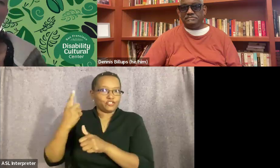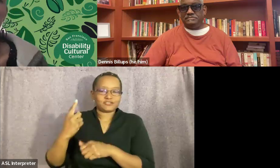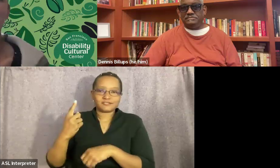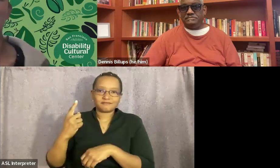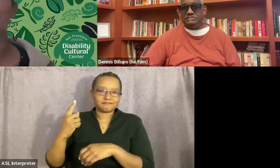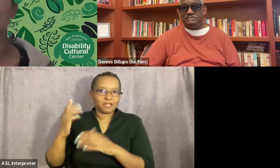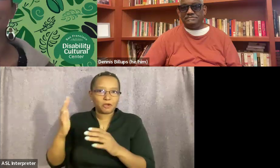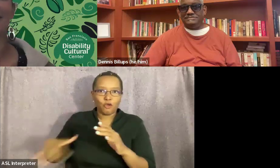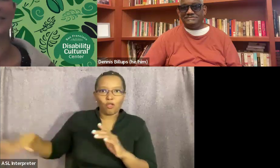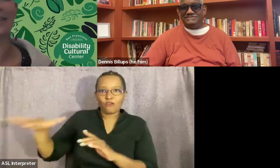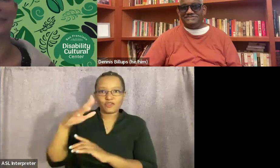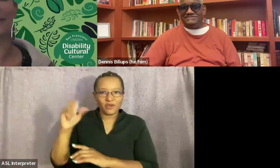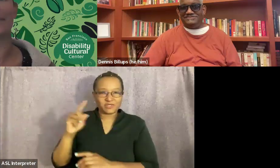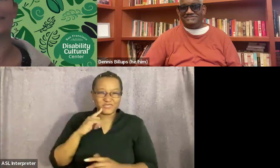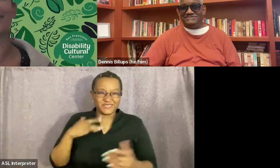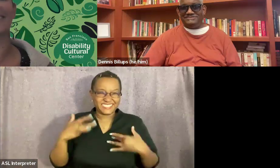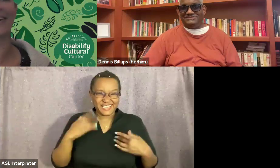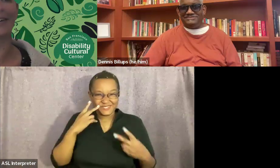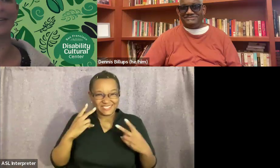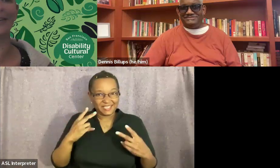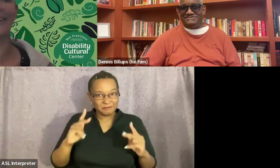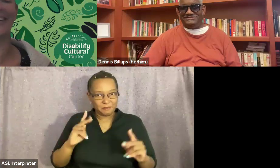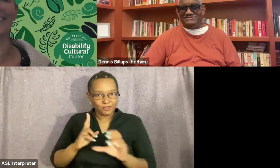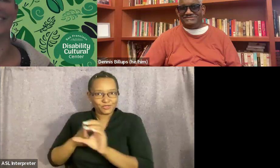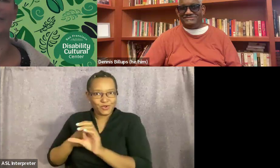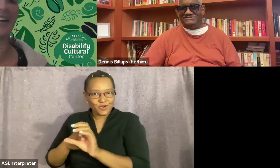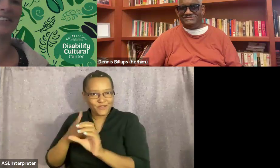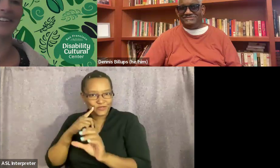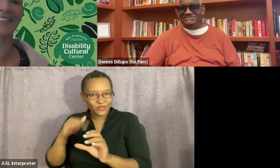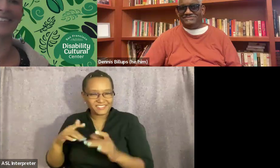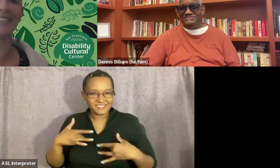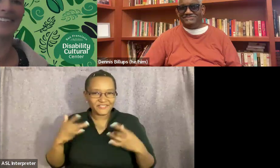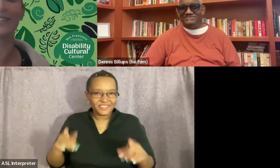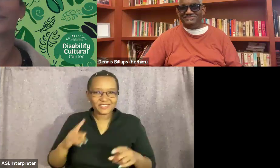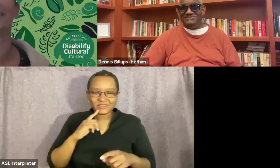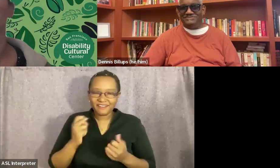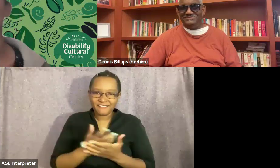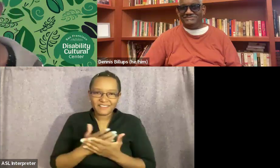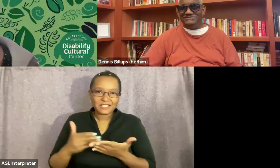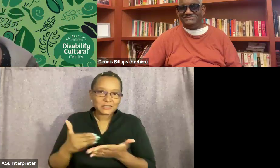every time we see people joining us for these programs as it's all new and fresh and a joy.